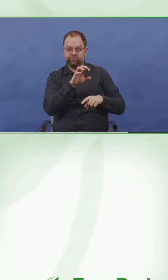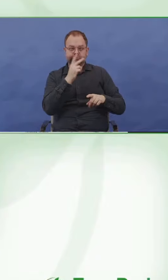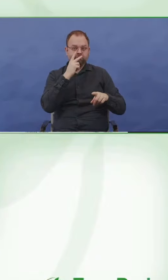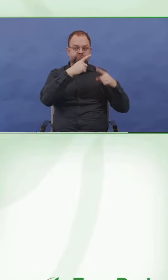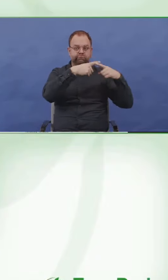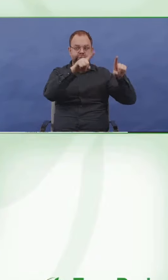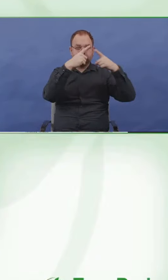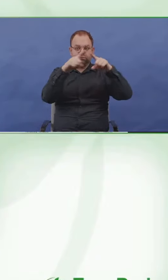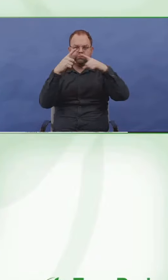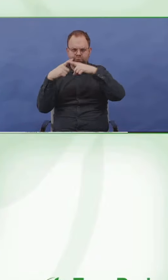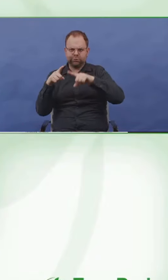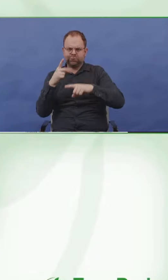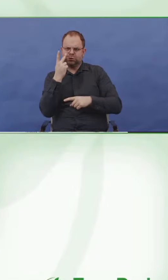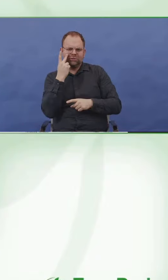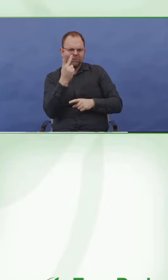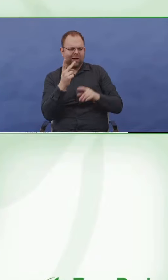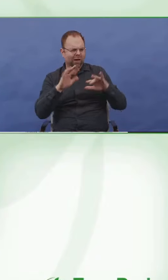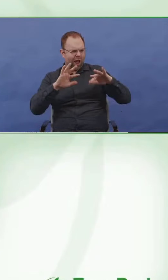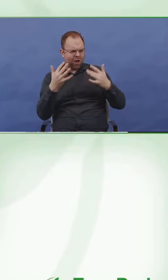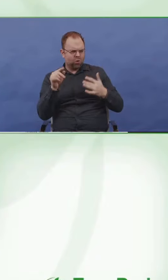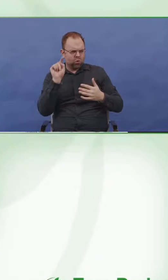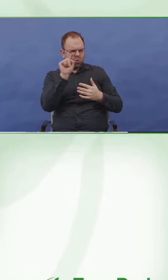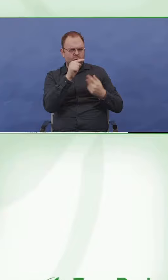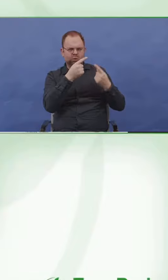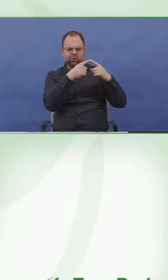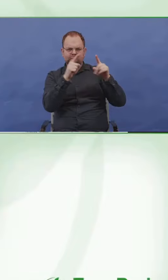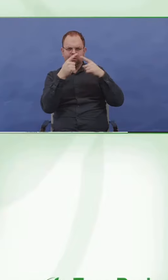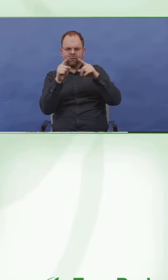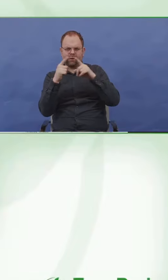Perhaps also not some of the cooperative models might not work